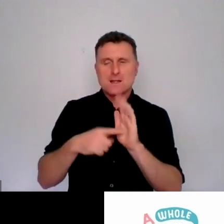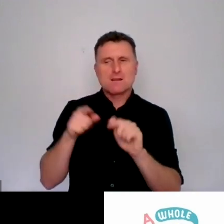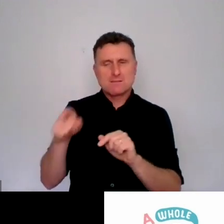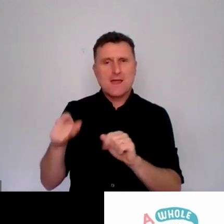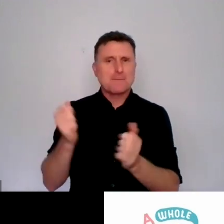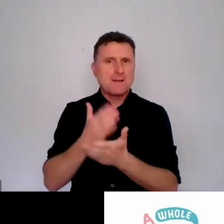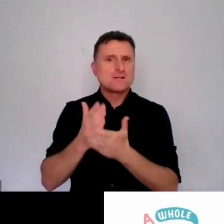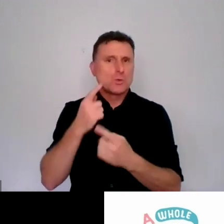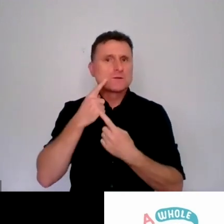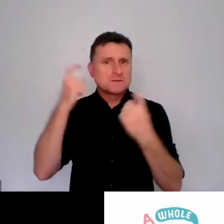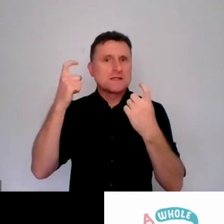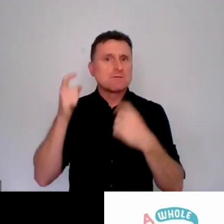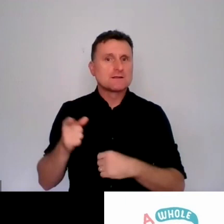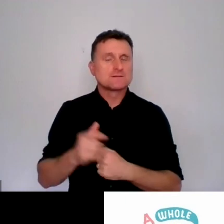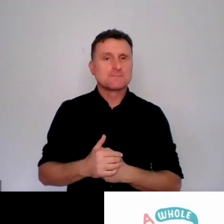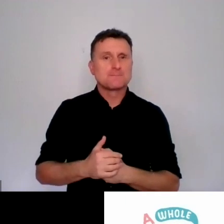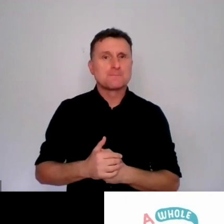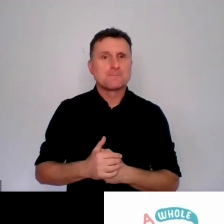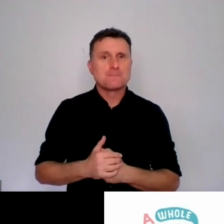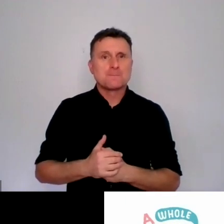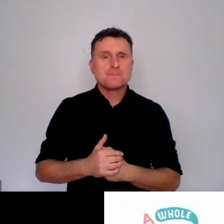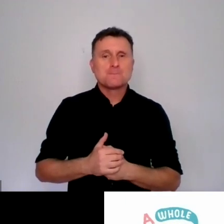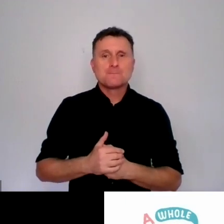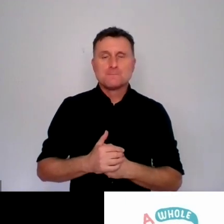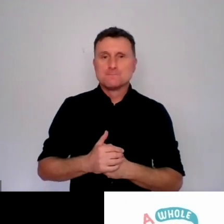So I think there’s perhaps